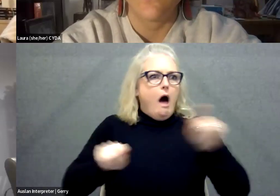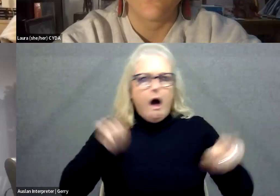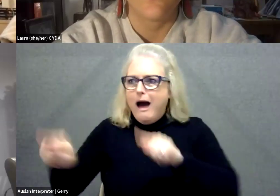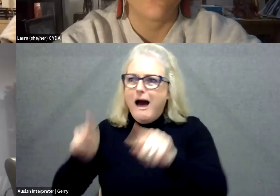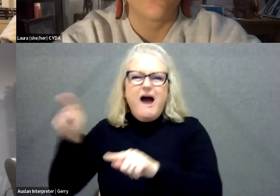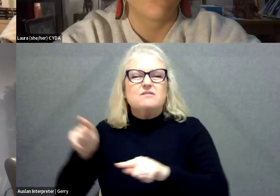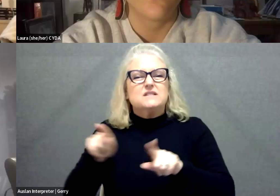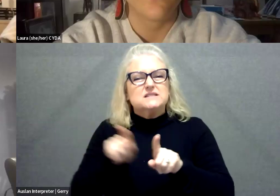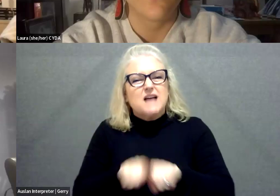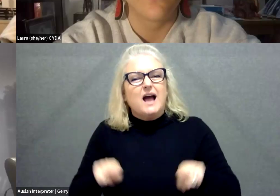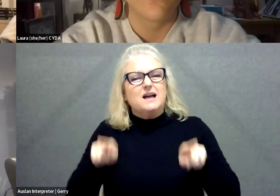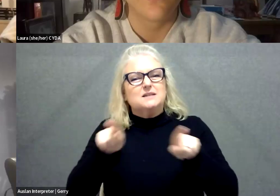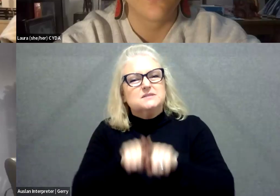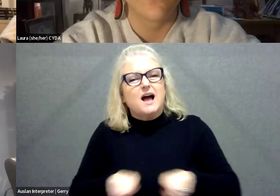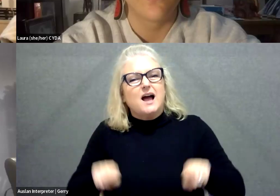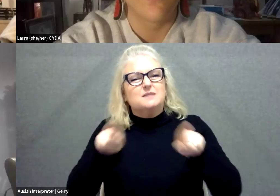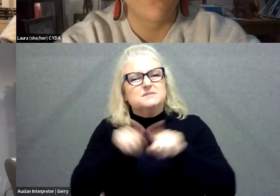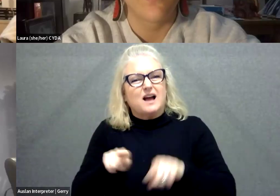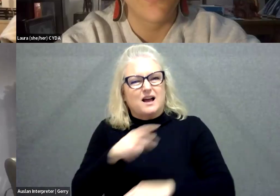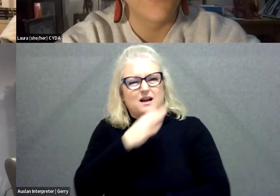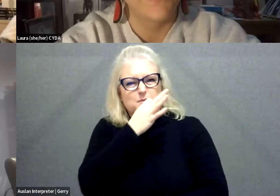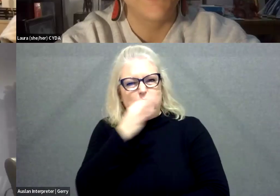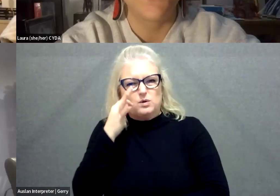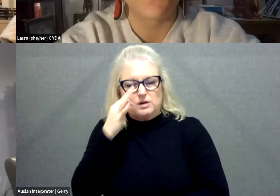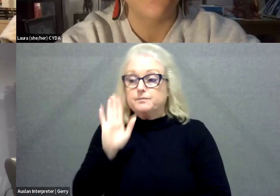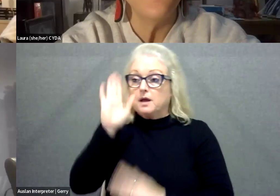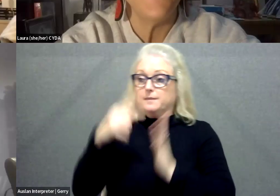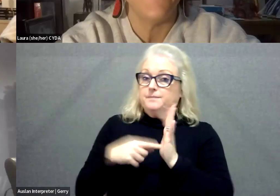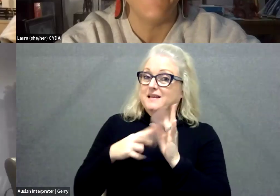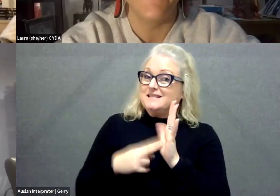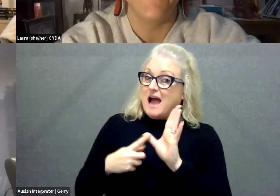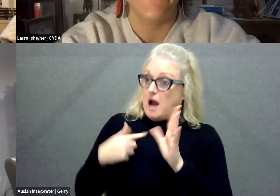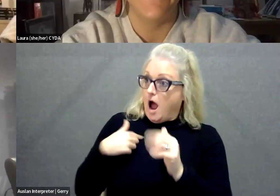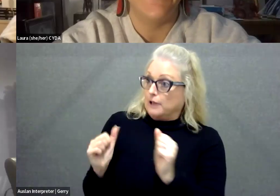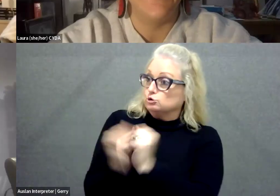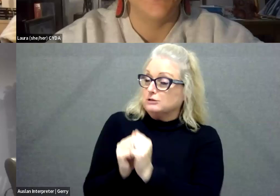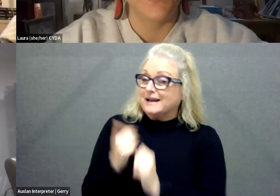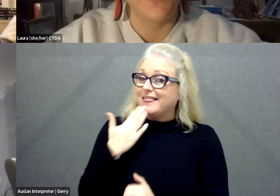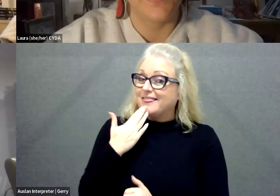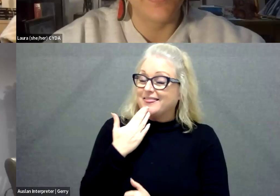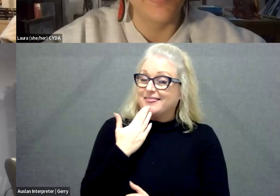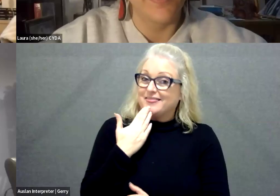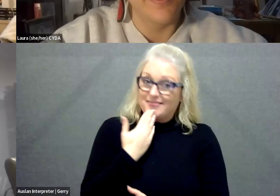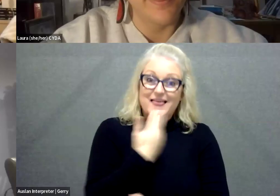I completely agree, thank you so much. Laura, this is another big question but it